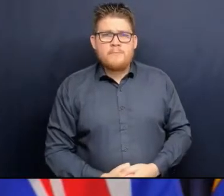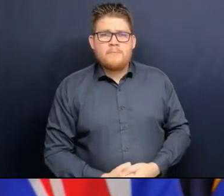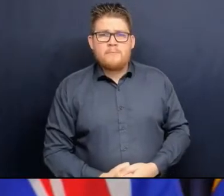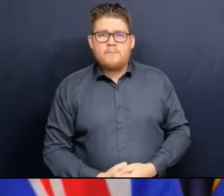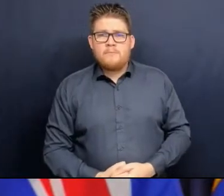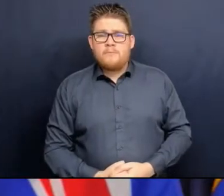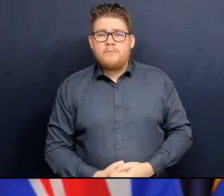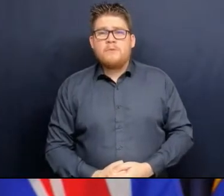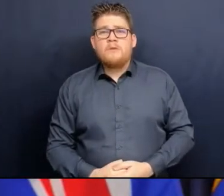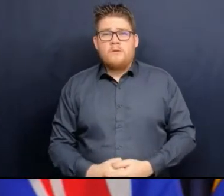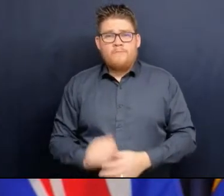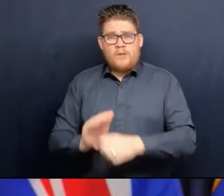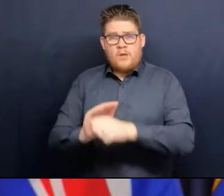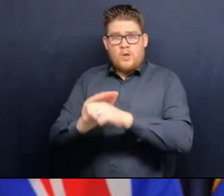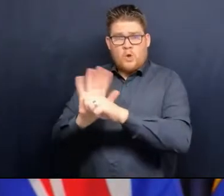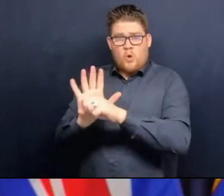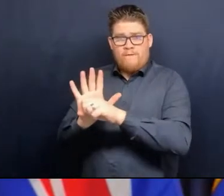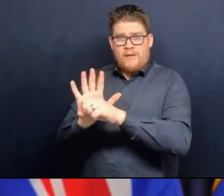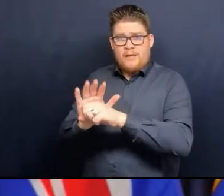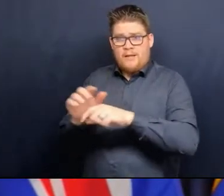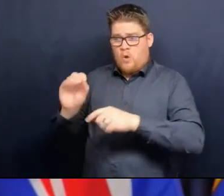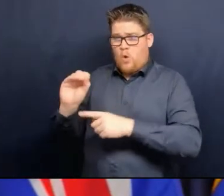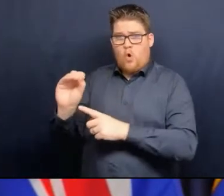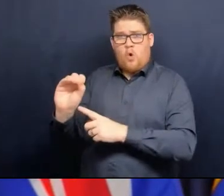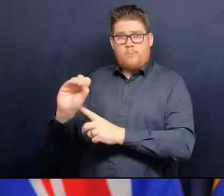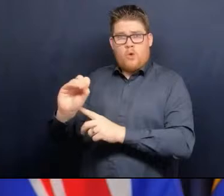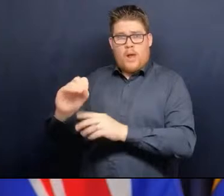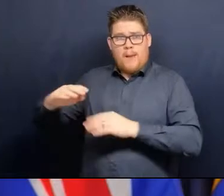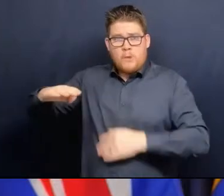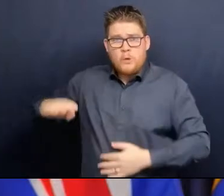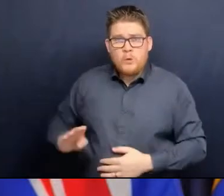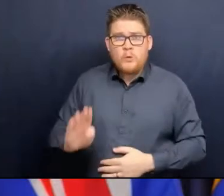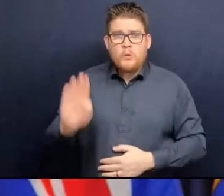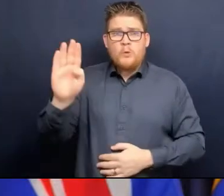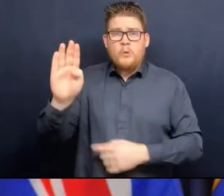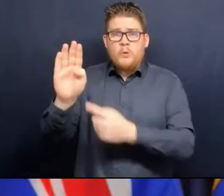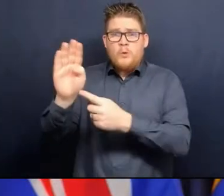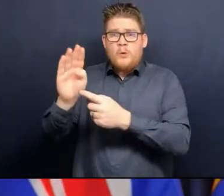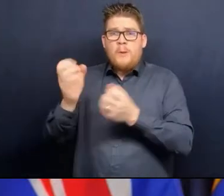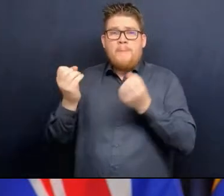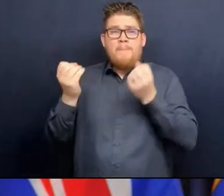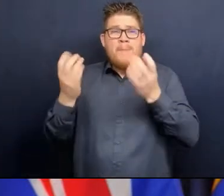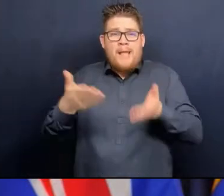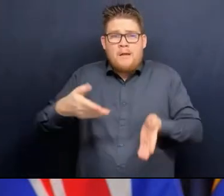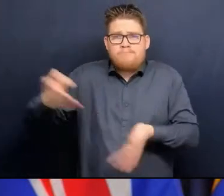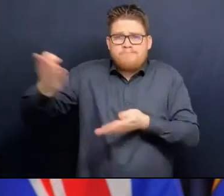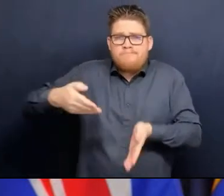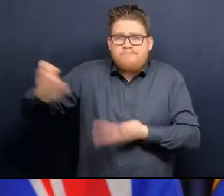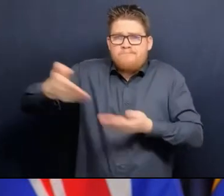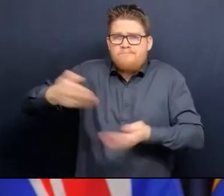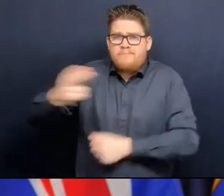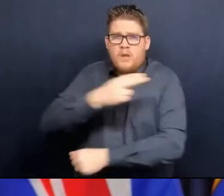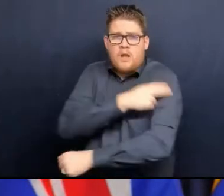the people in the hospital that we had covid 19 at the height of this wave, we still got a significant number of people in